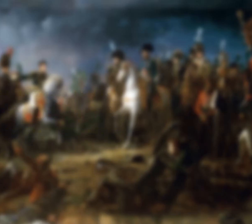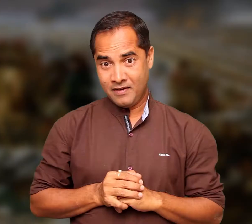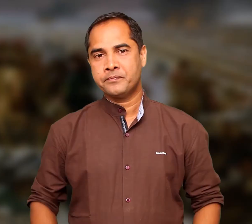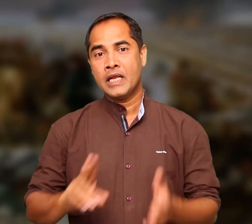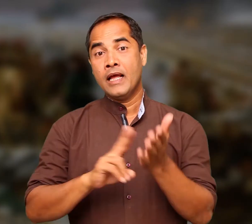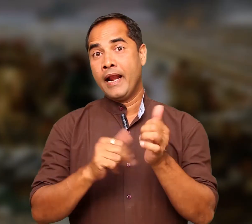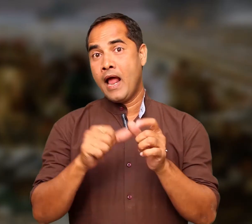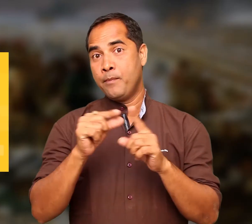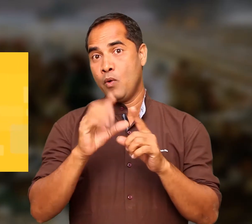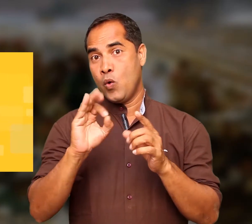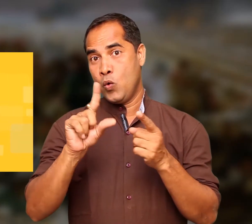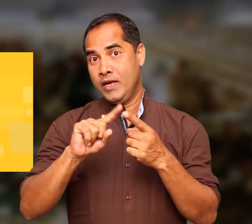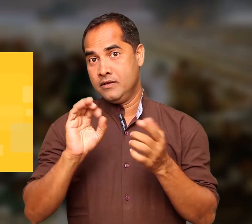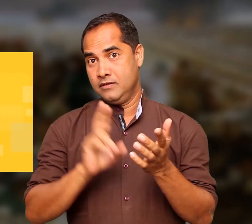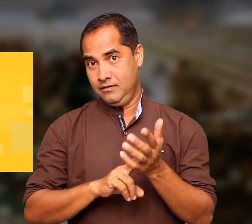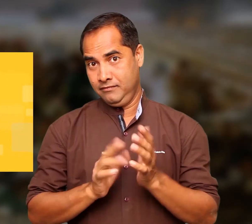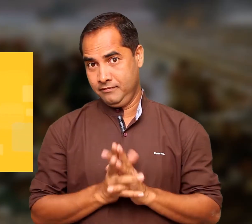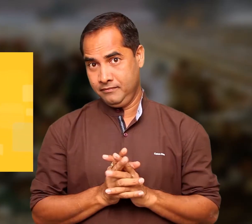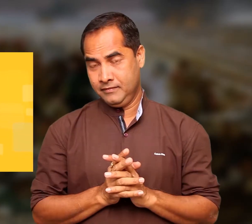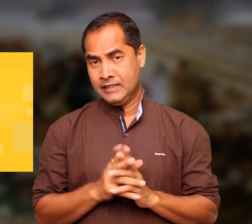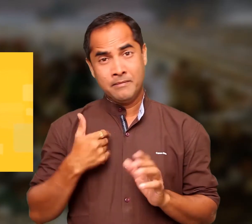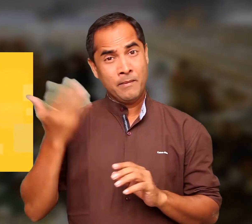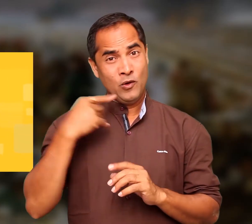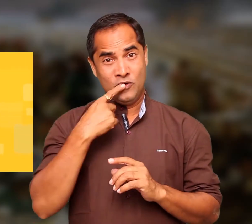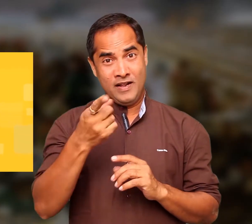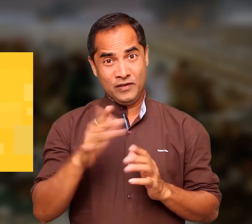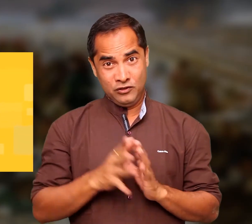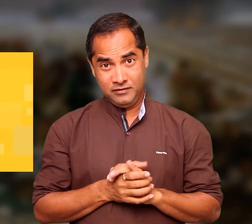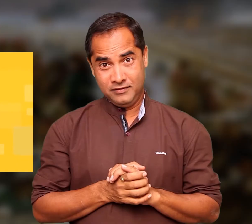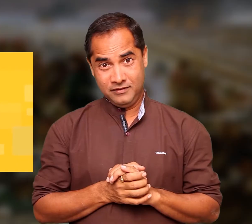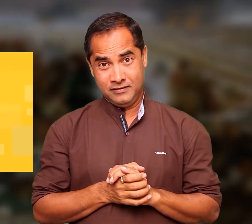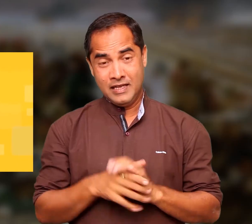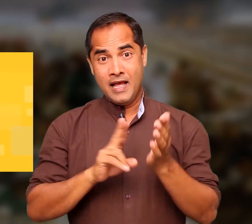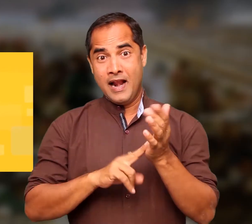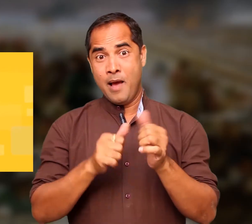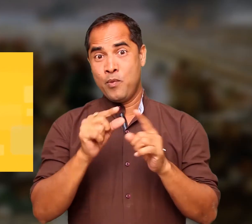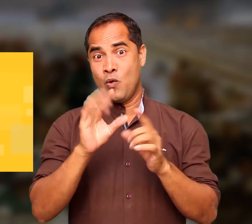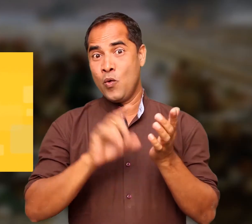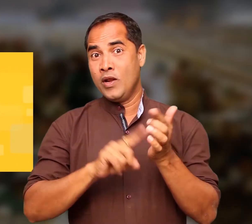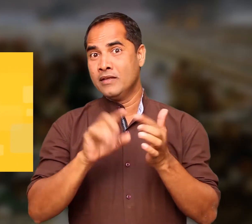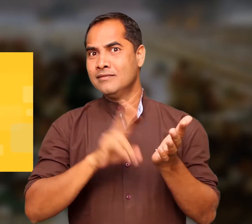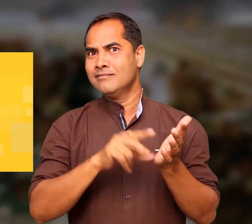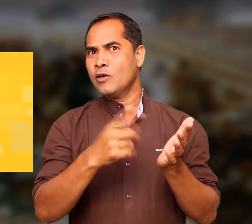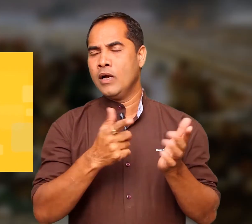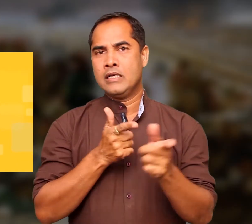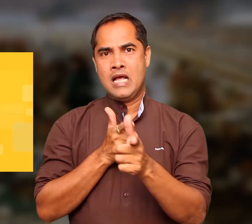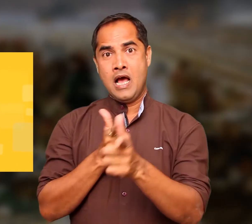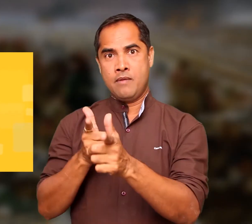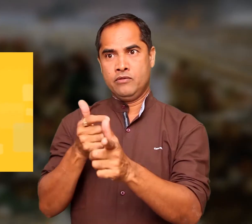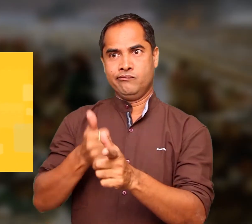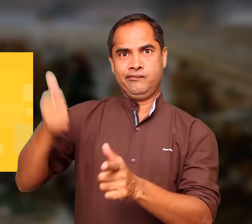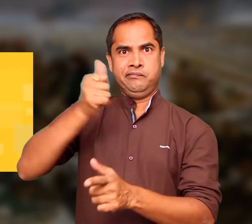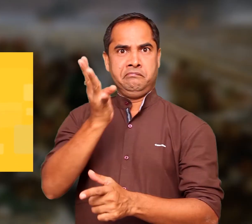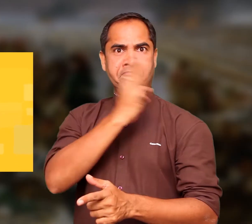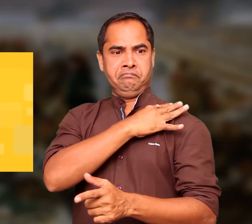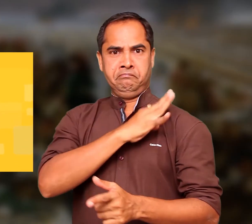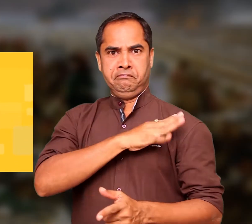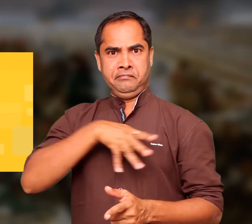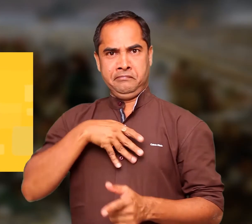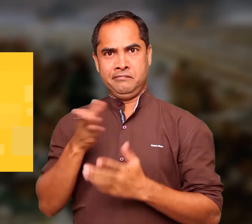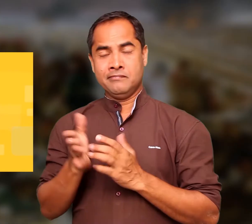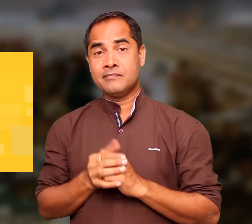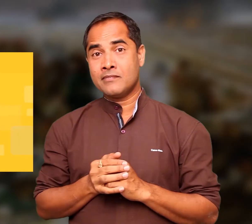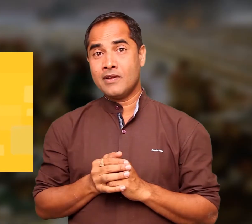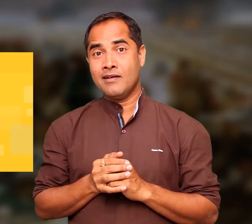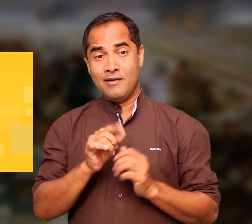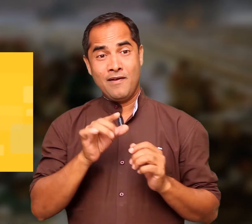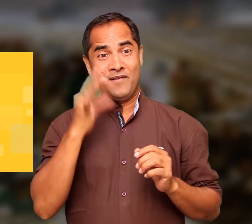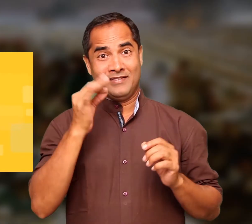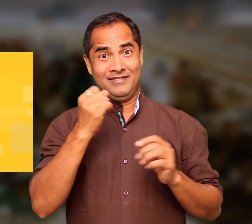Napoleon, as I've already told you, was the French military commander.